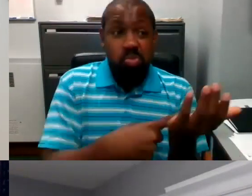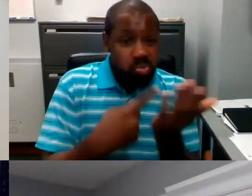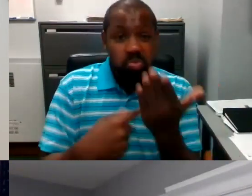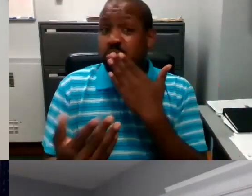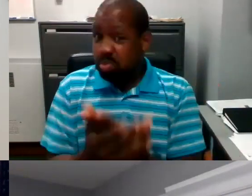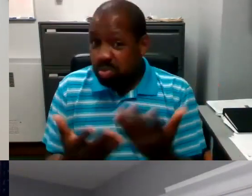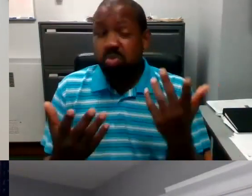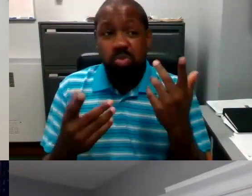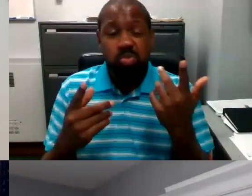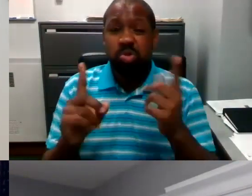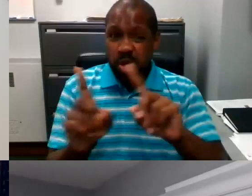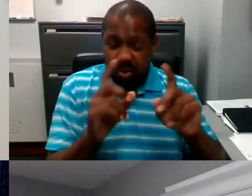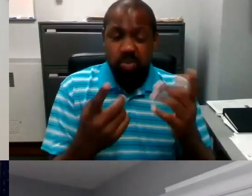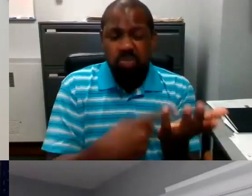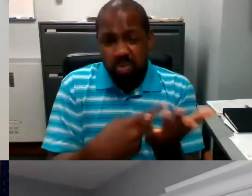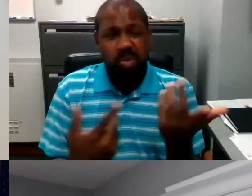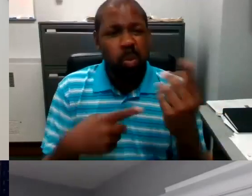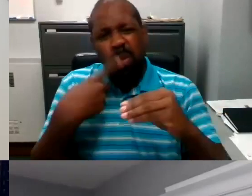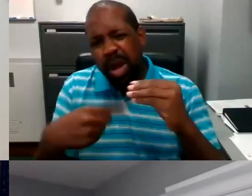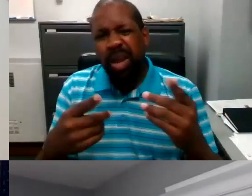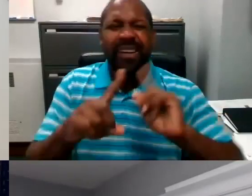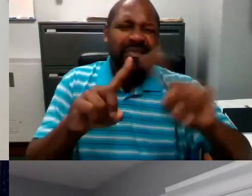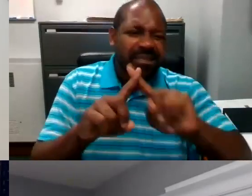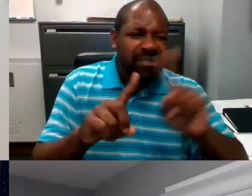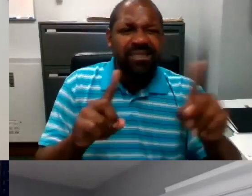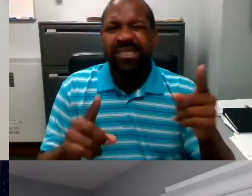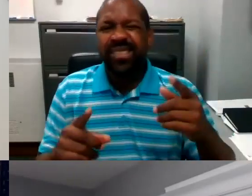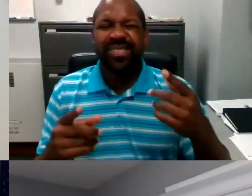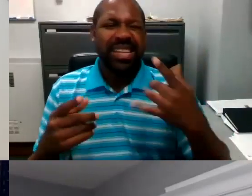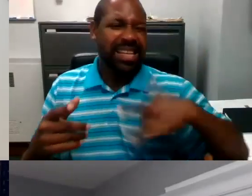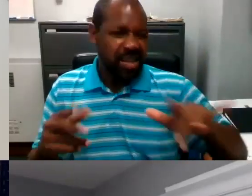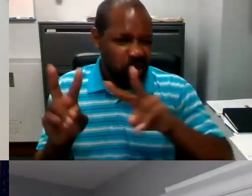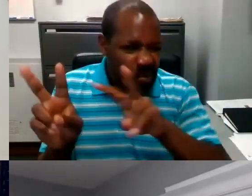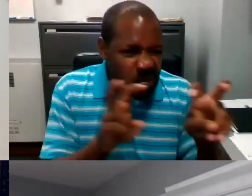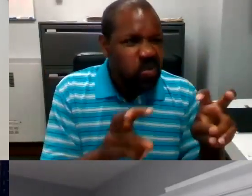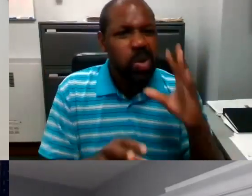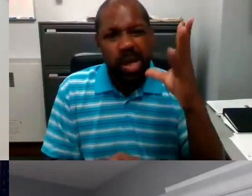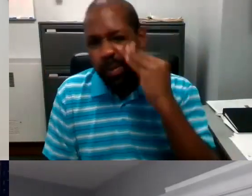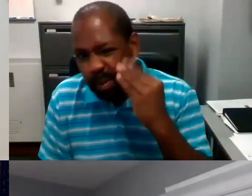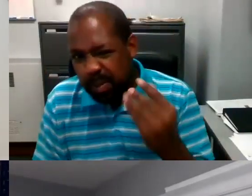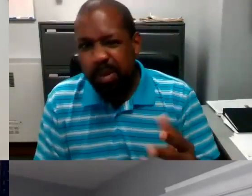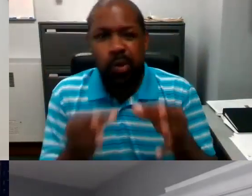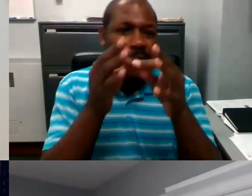HAVE TIME. MONDAY IS A HOLIDAY. I WILL TAKE A GOOD, HARD LOOK AT THAT. FIRST OF ALL, THE COMMUNITY DISCUSSION, WE MET WITH -- FIRST OF ALL, BIPOC COMMUNITY, A COUPLE OF MEETINGS.